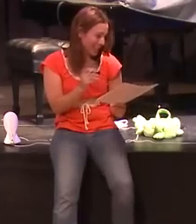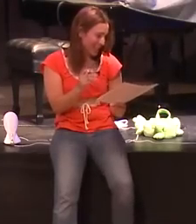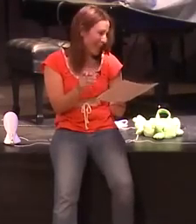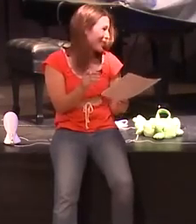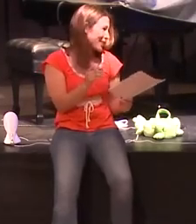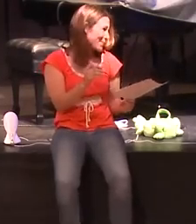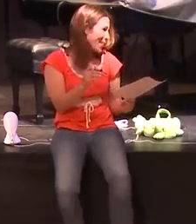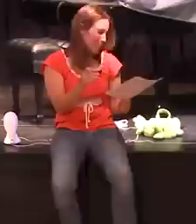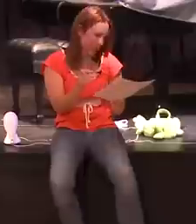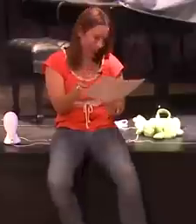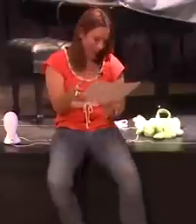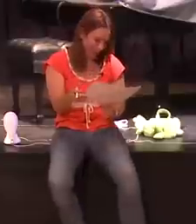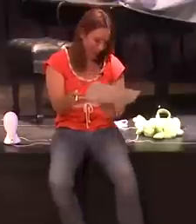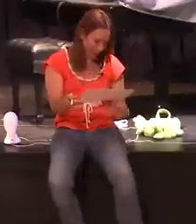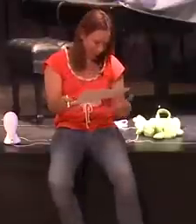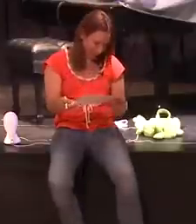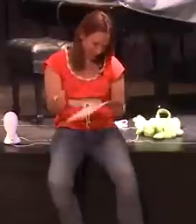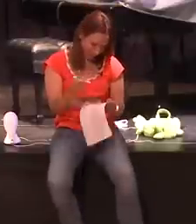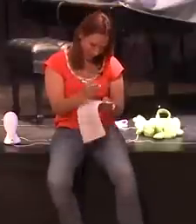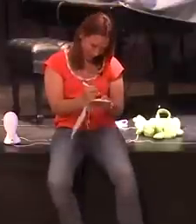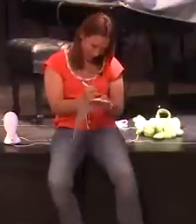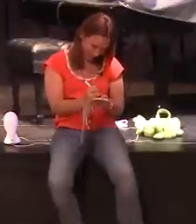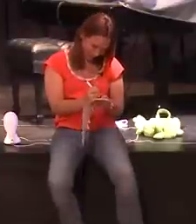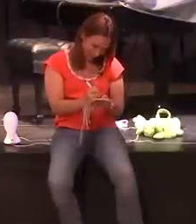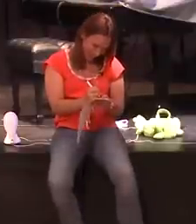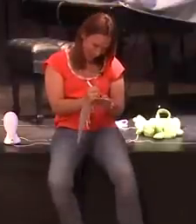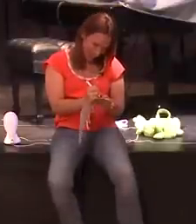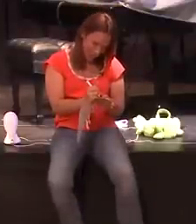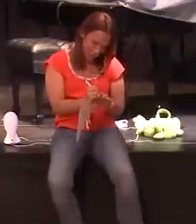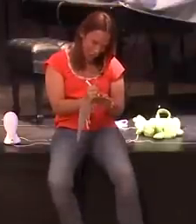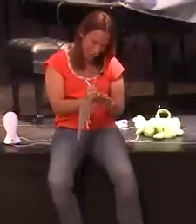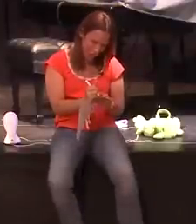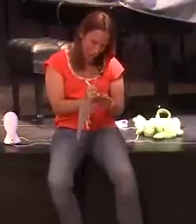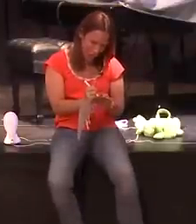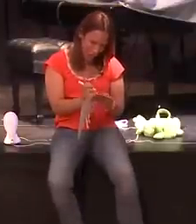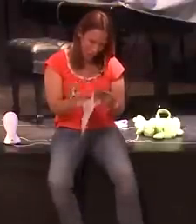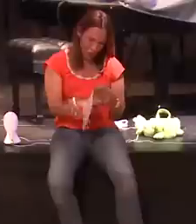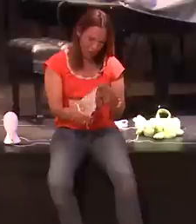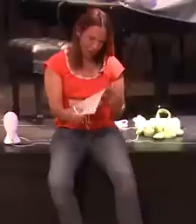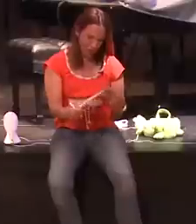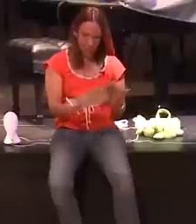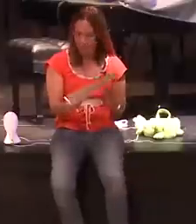You have everything but the book! Okay. We'll take the book. You guys are so, there's so many variations.